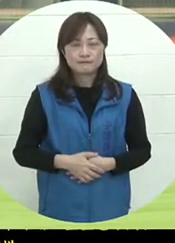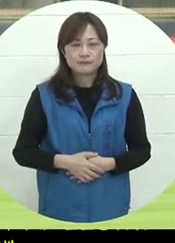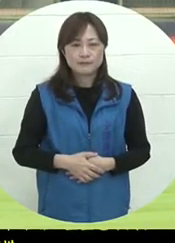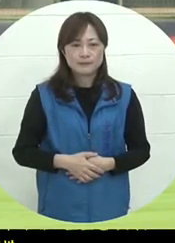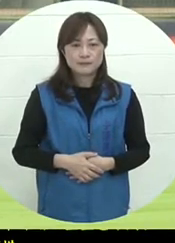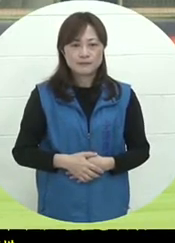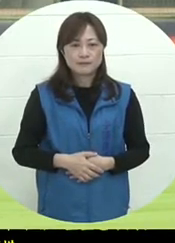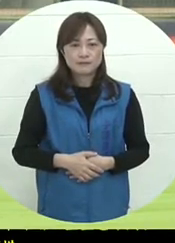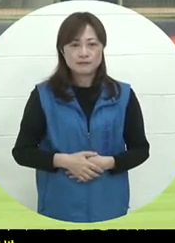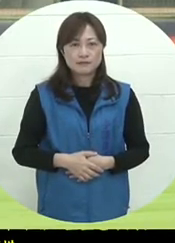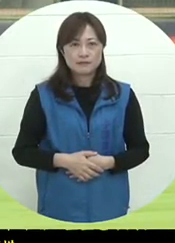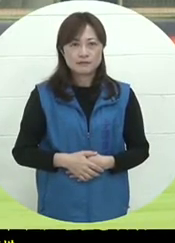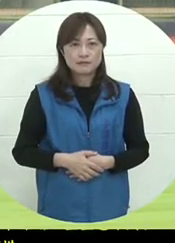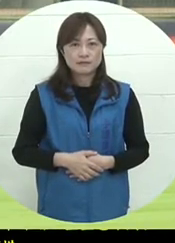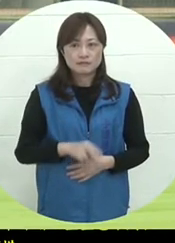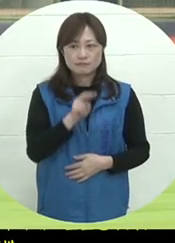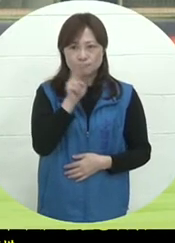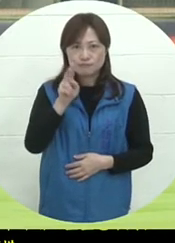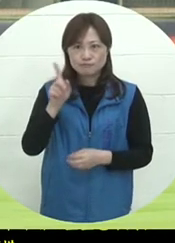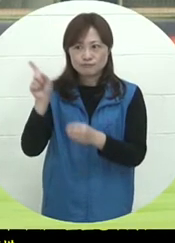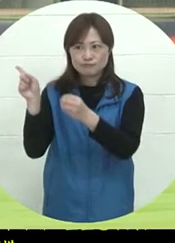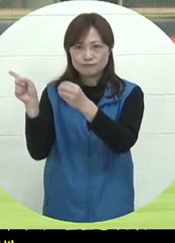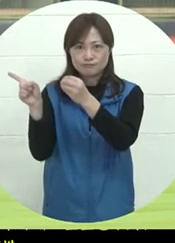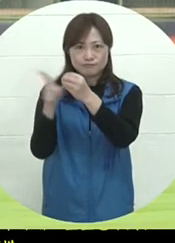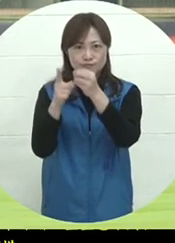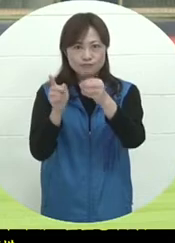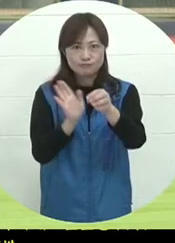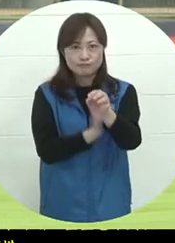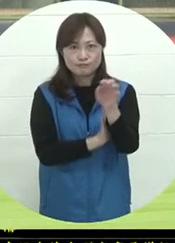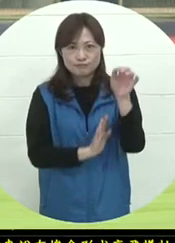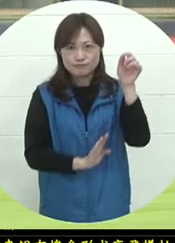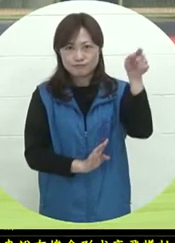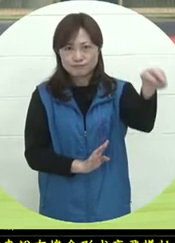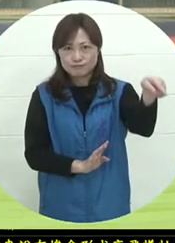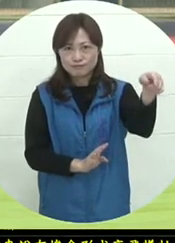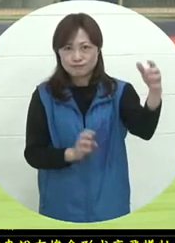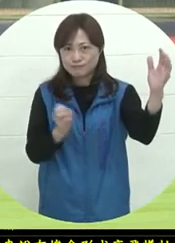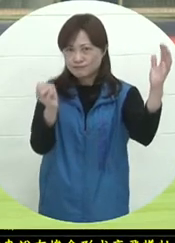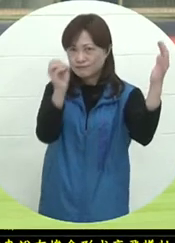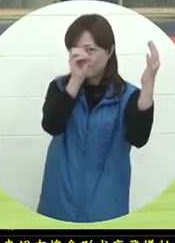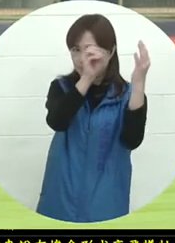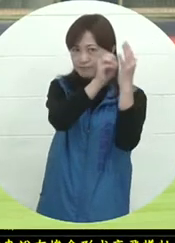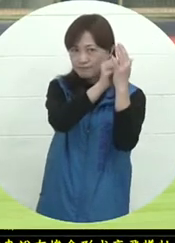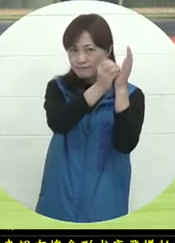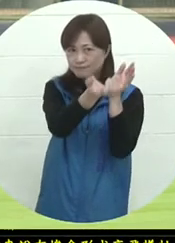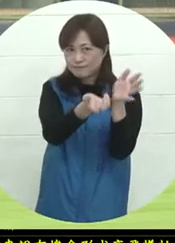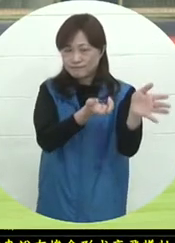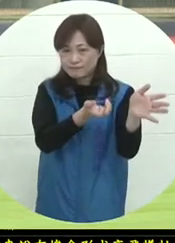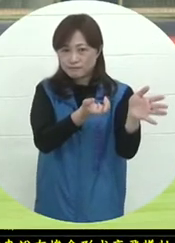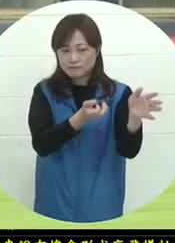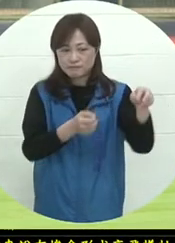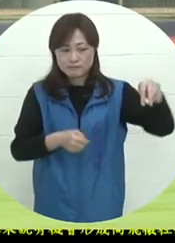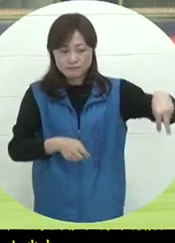So look. When the ball is played and the left and right hands are about to catch the ball, in fact, the runner in Sene is still going back to look for the Sene bag because